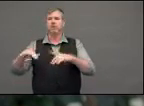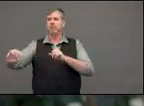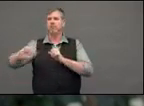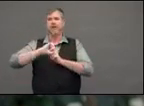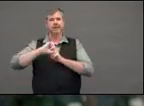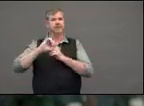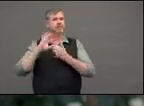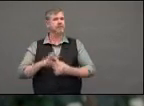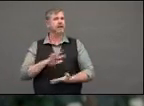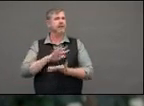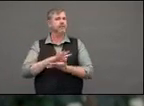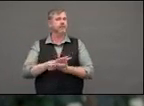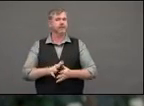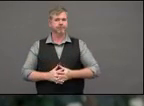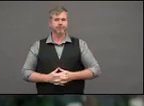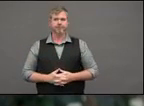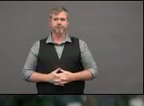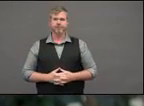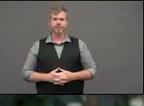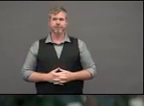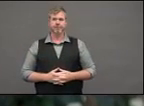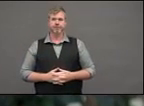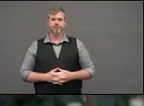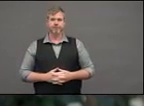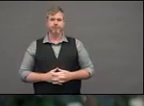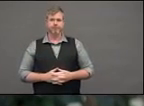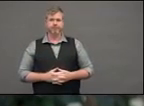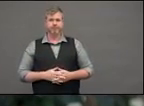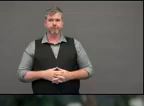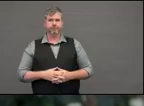especially since i've decided to change my major